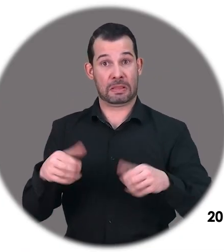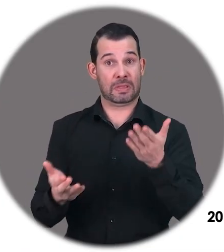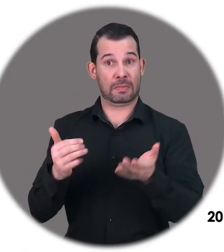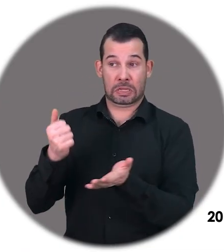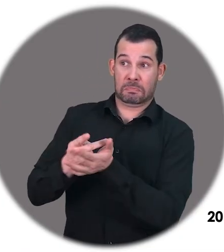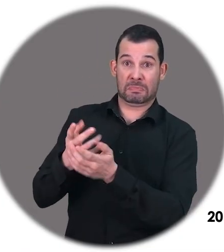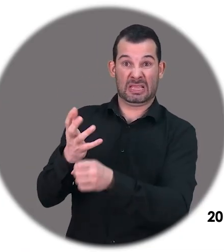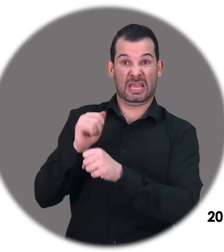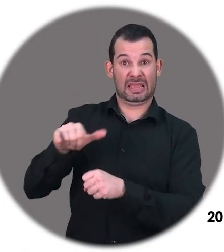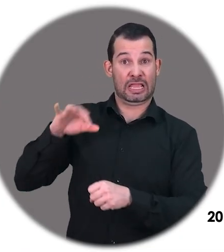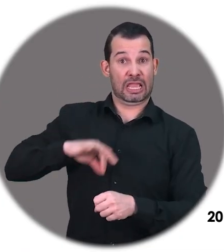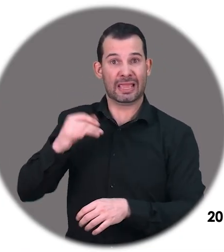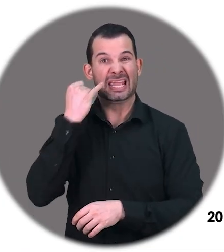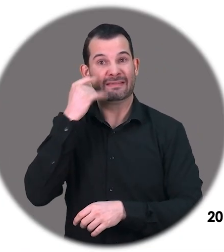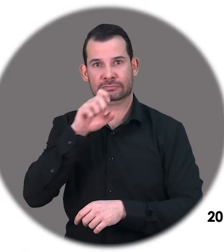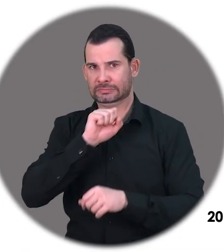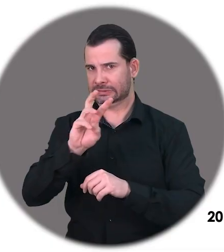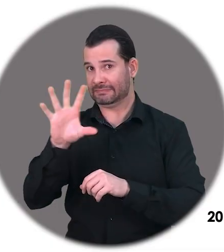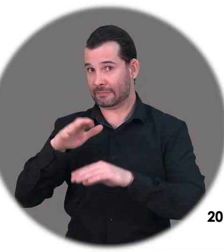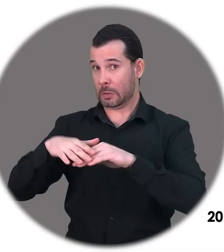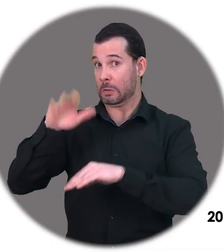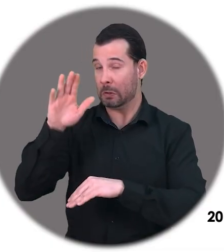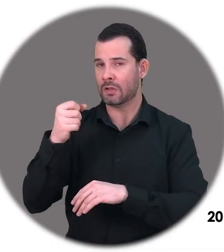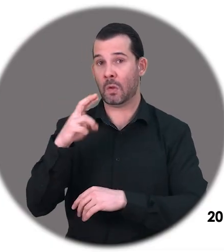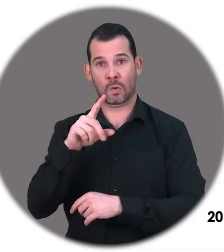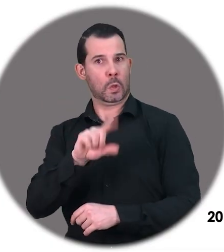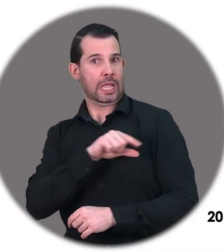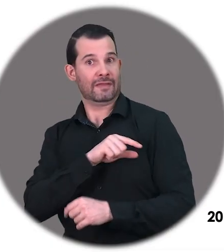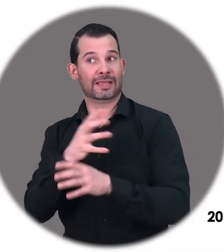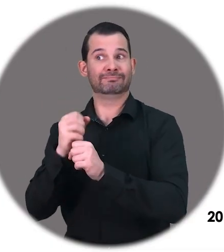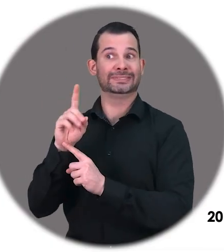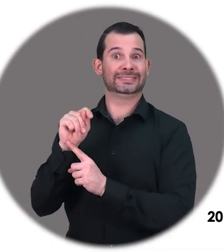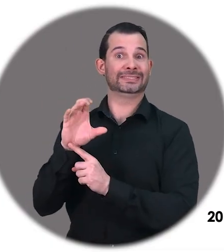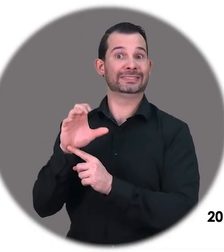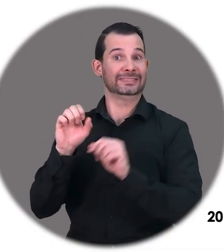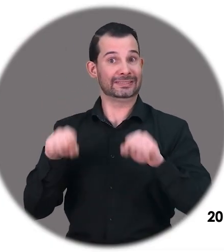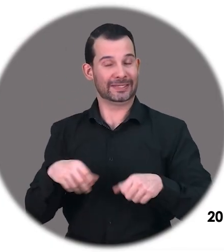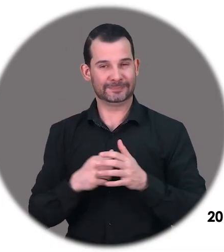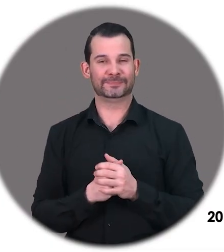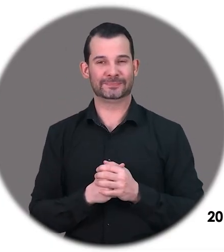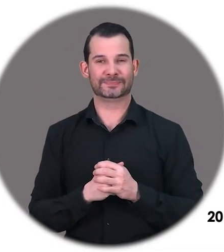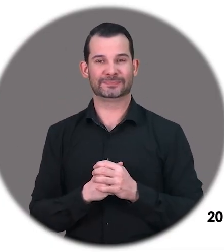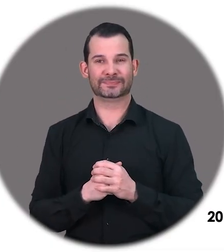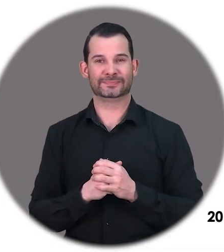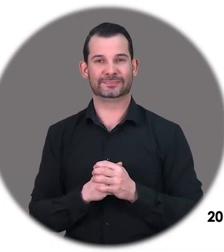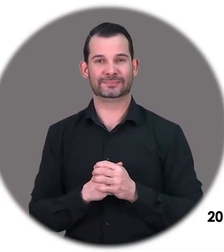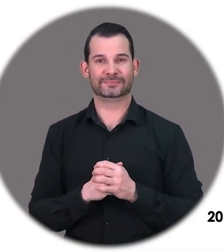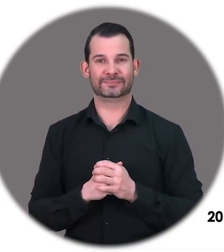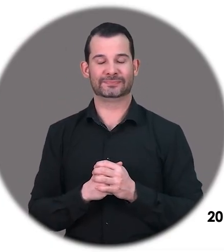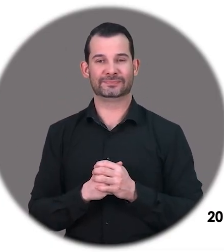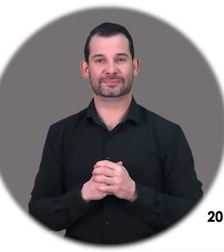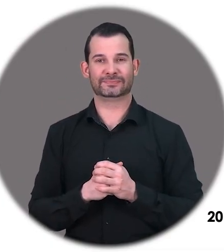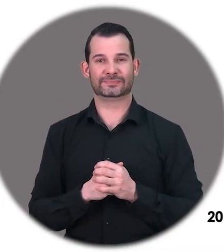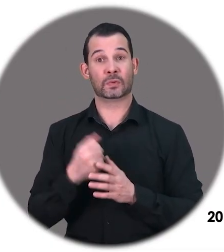You may be eligible for this credit if you’re 65 or older or if you qualify for the DTC.